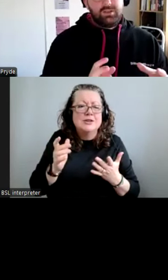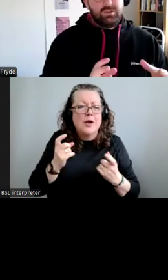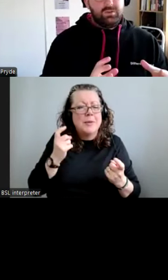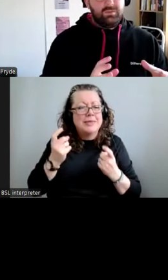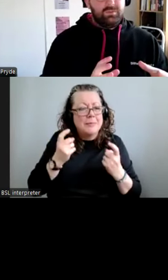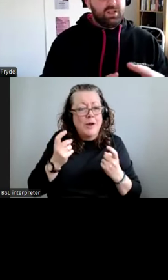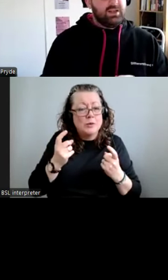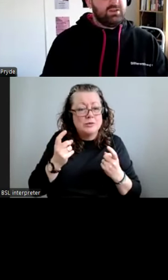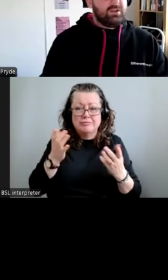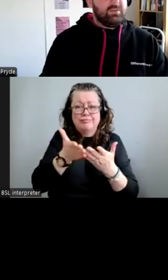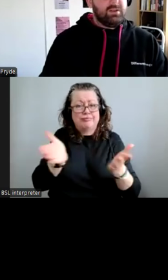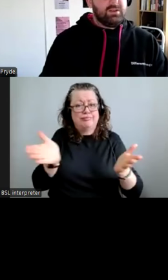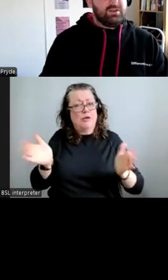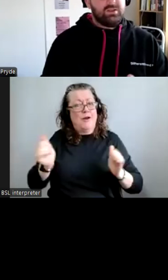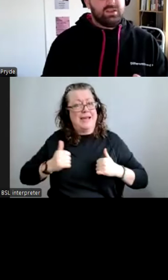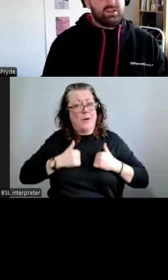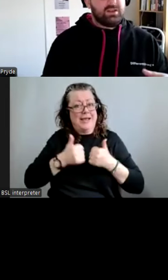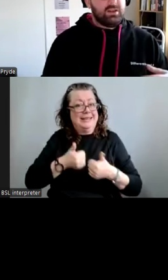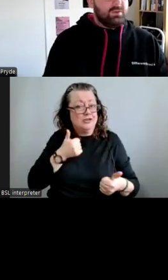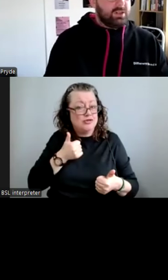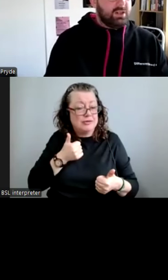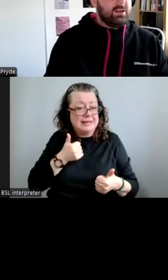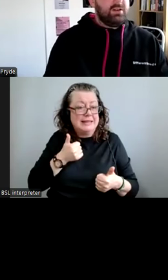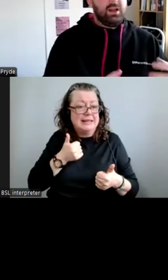the actual planning documents mention things like wheelchair,